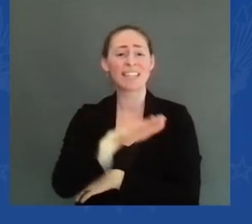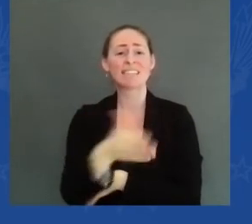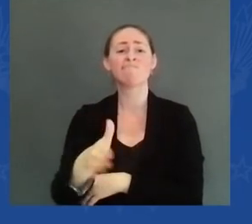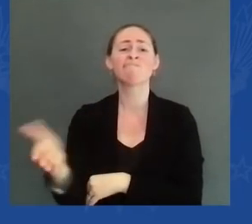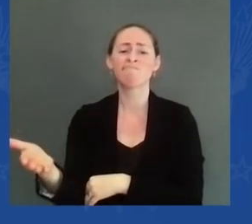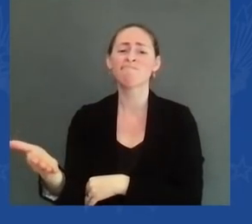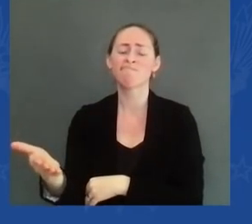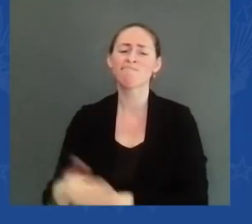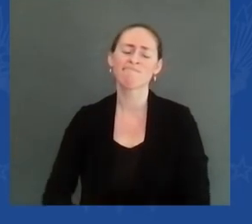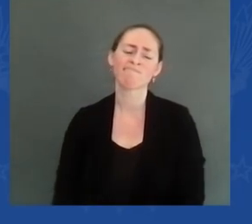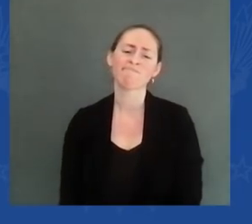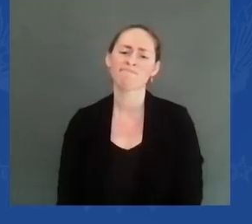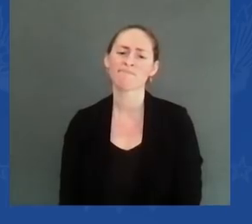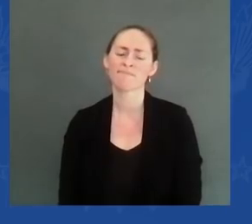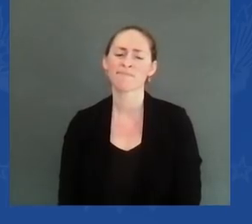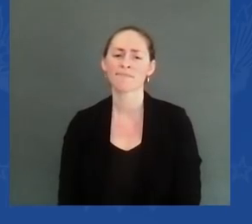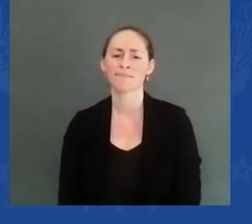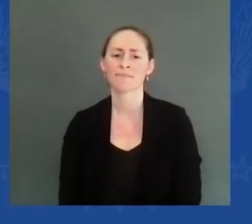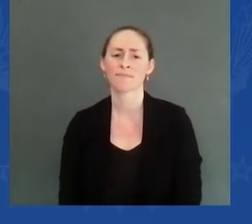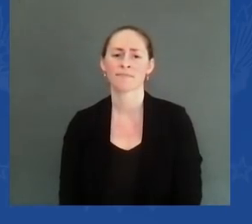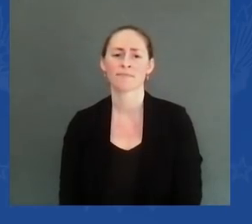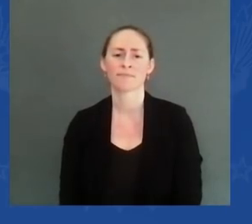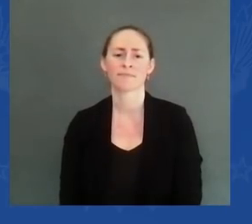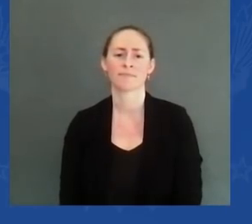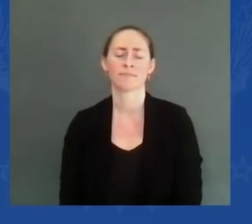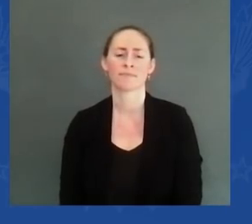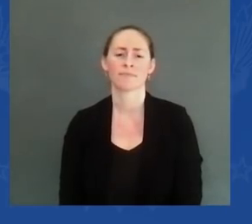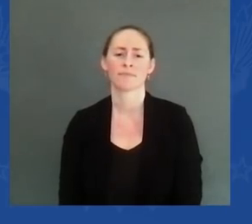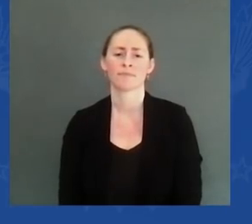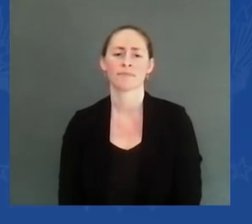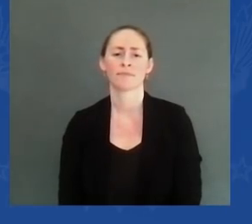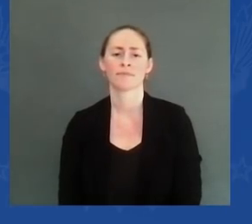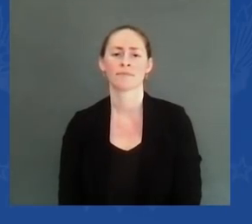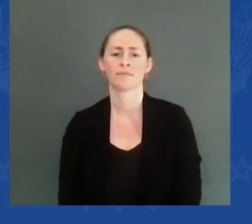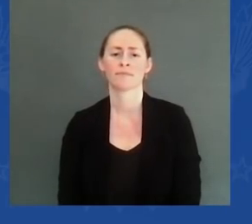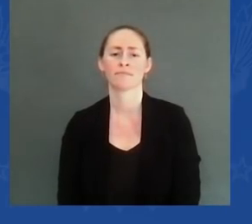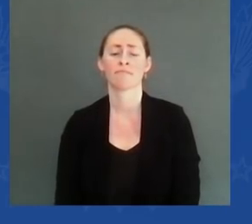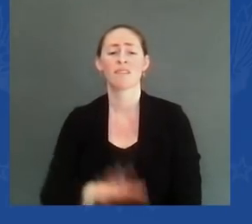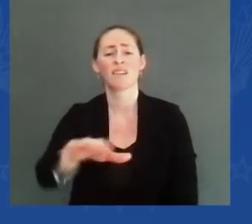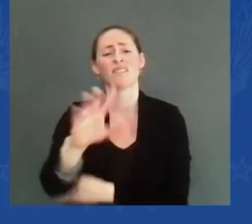Climate change poses an existential threat to our lives, to our economy.